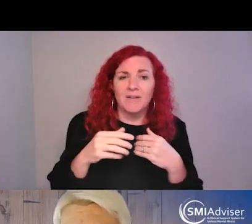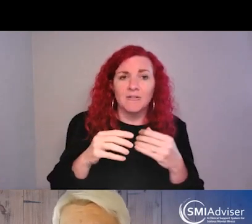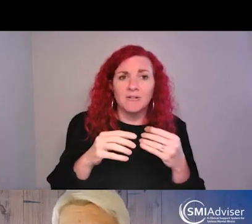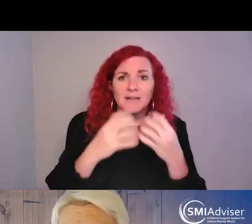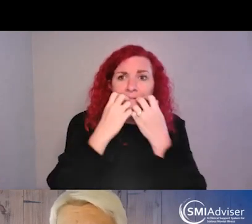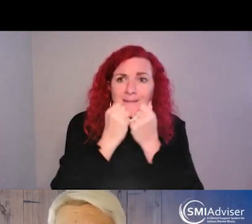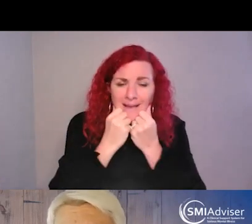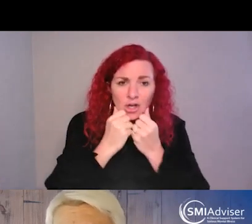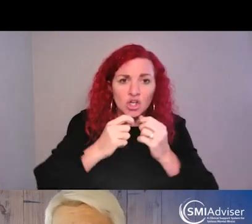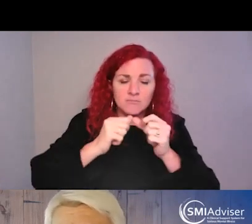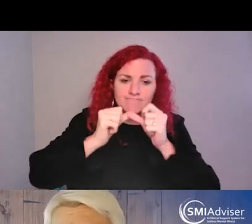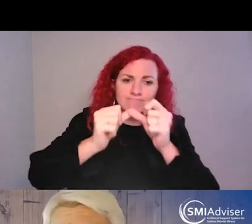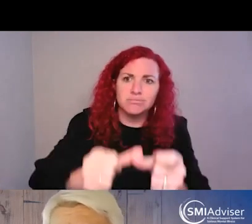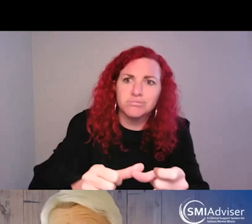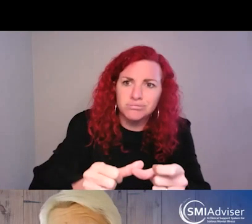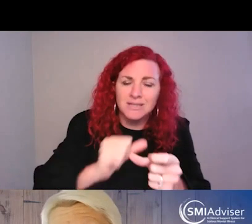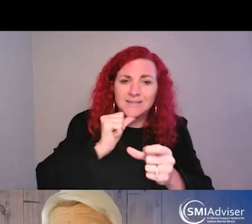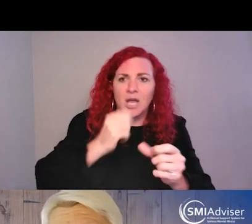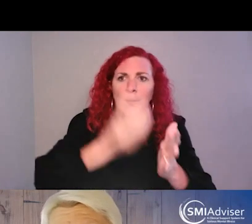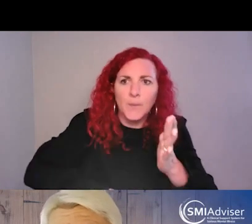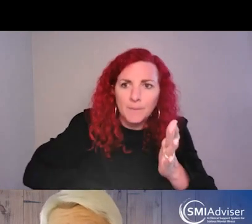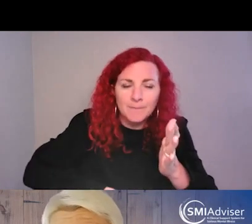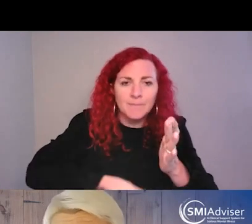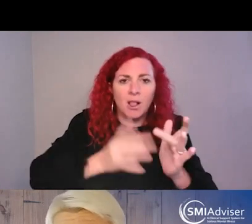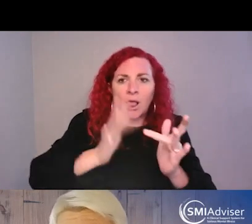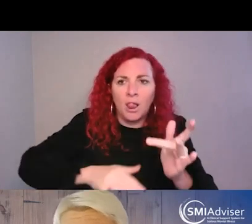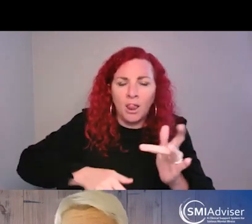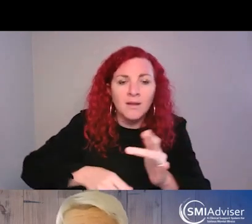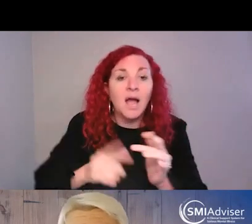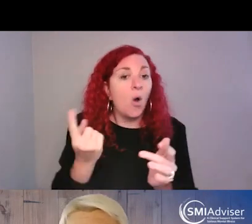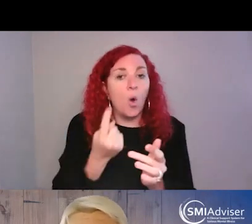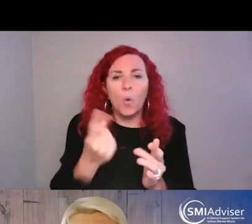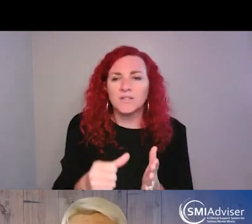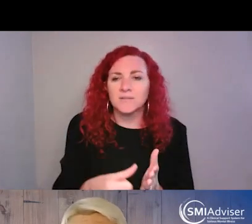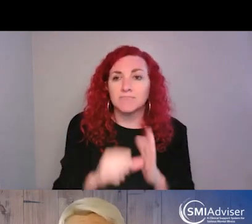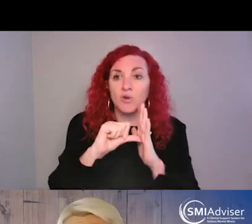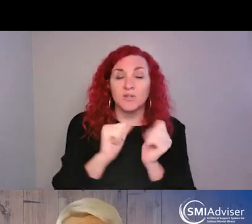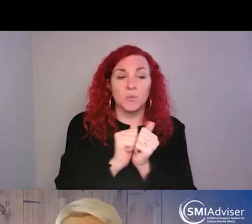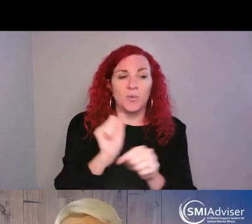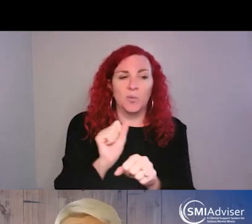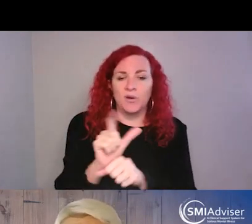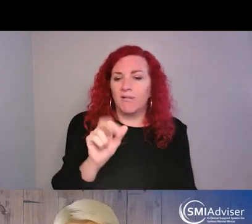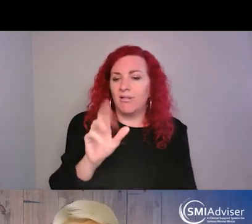LIKE CARE. I HAVE BEEN IMPRESSED WITH THE WORK THAT LARRY DAVIDSON DOES.